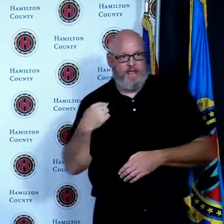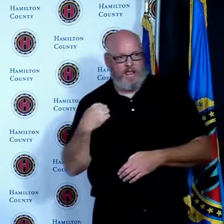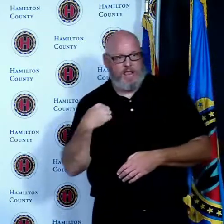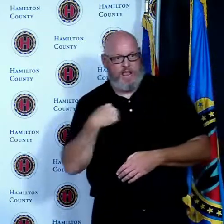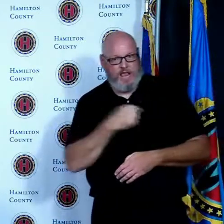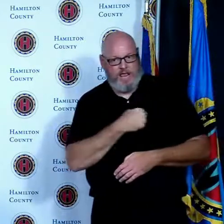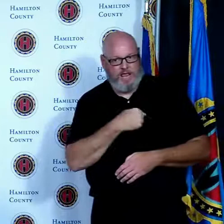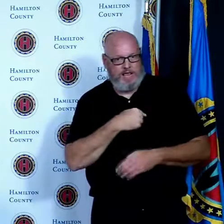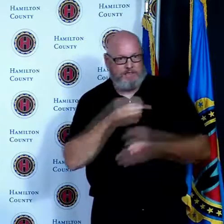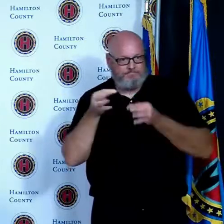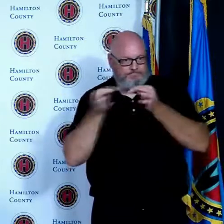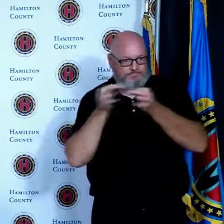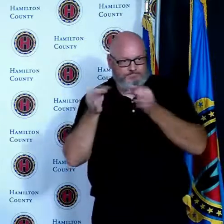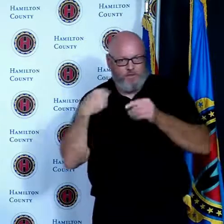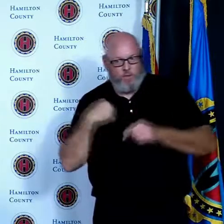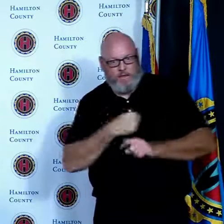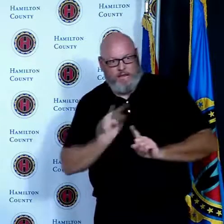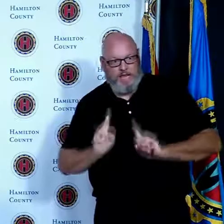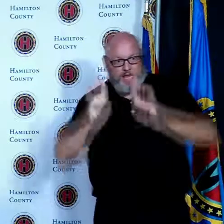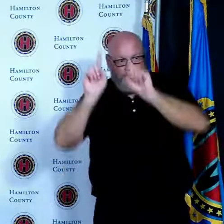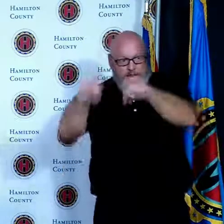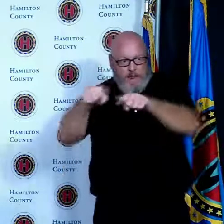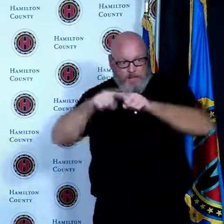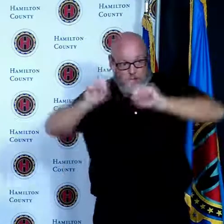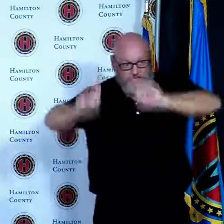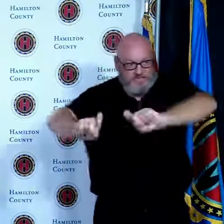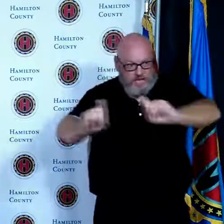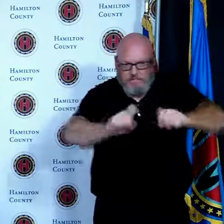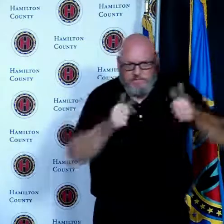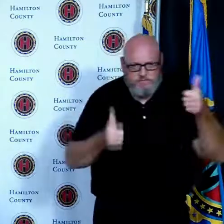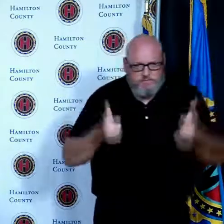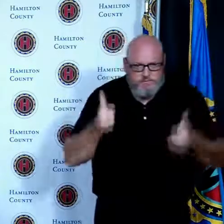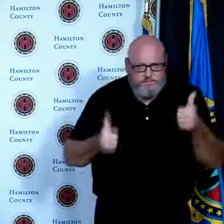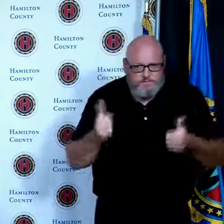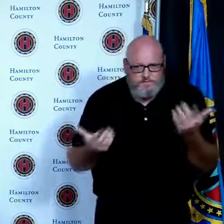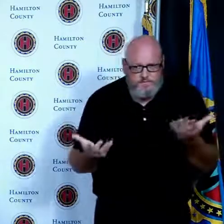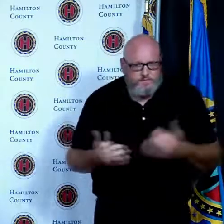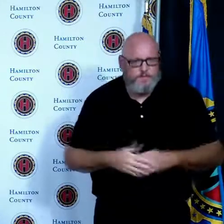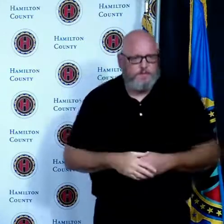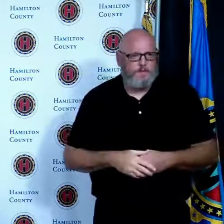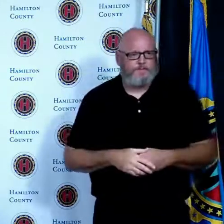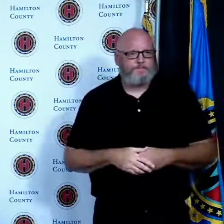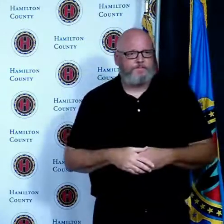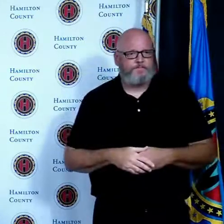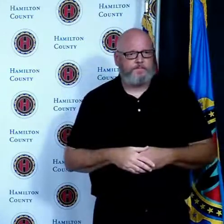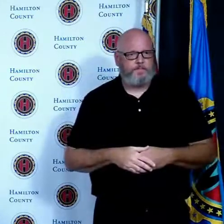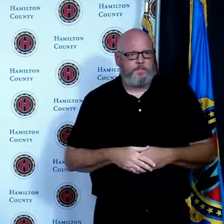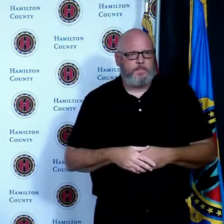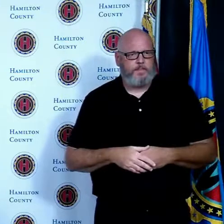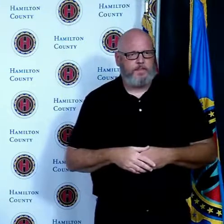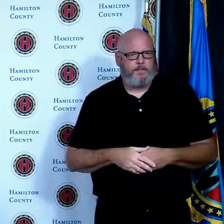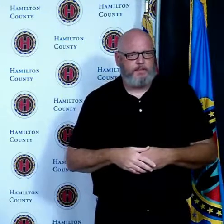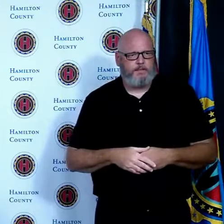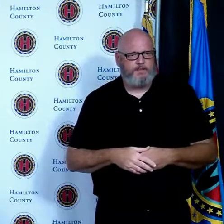us so actually both approaches will be taking so there will be on our website you'll